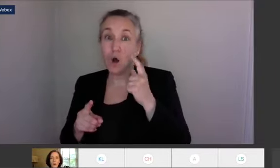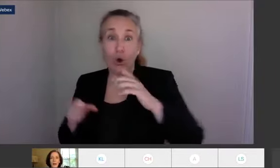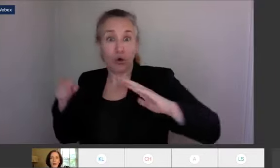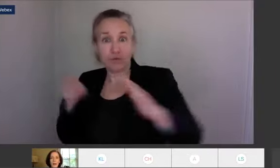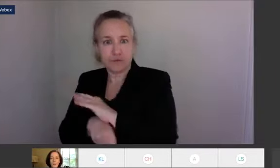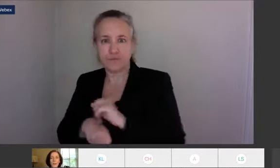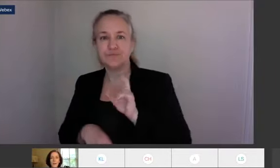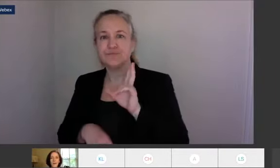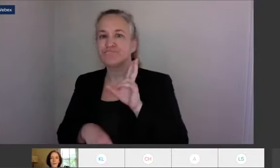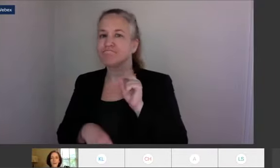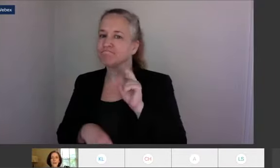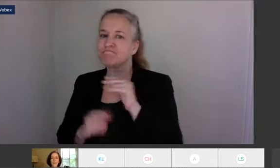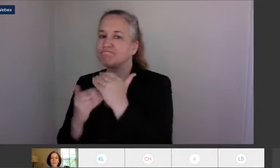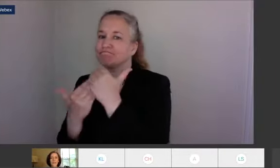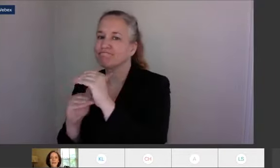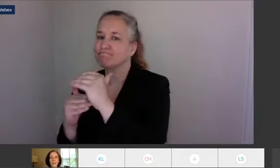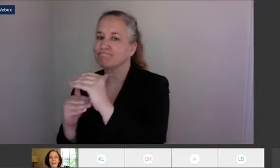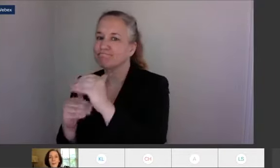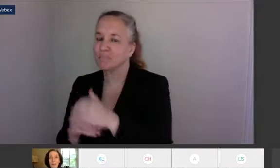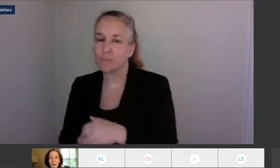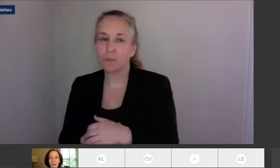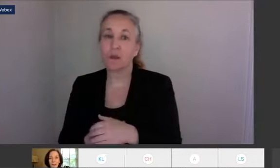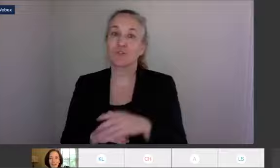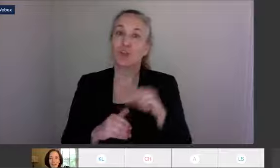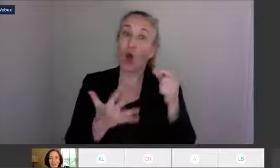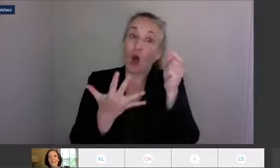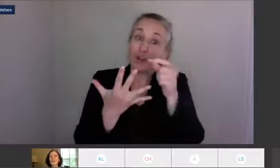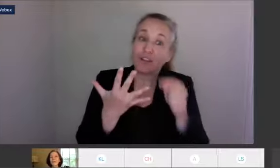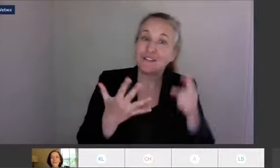number of other things like being able to get your hair cut which would be